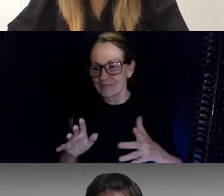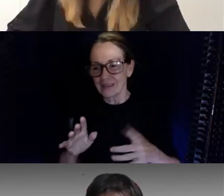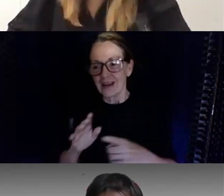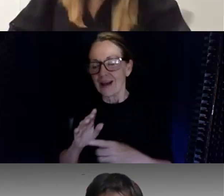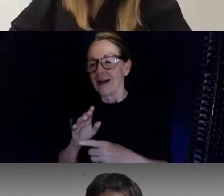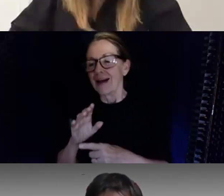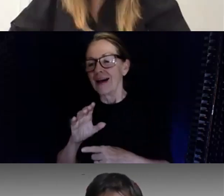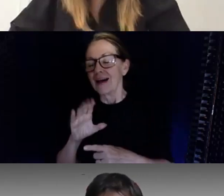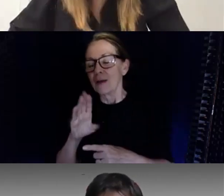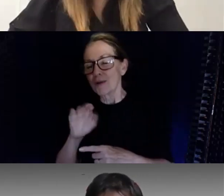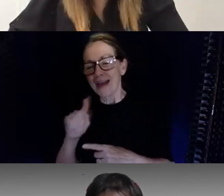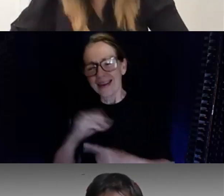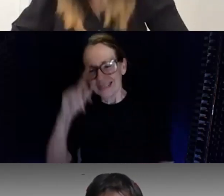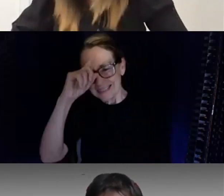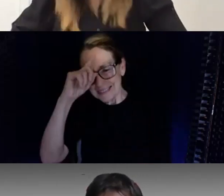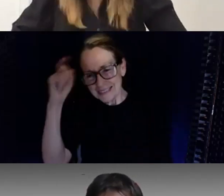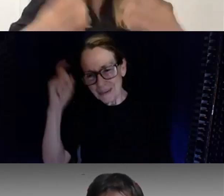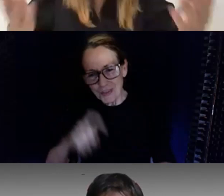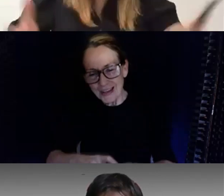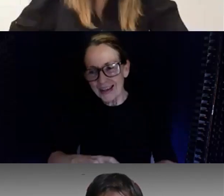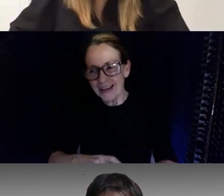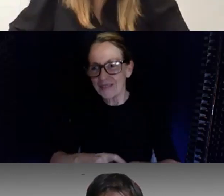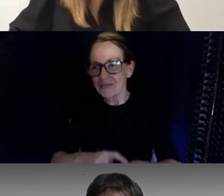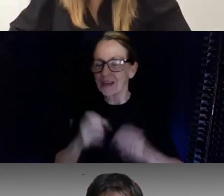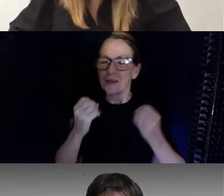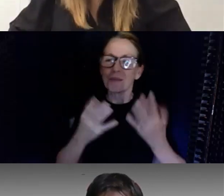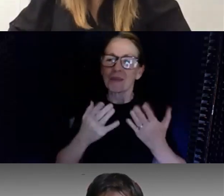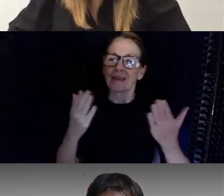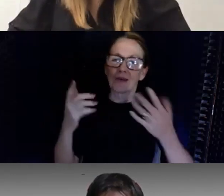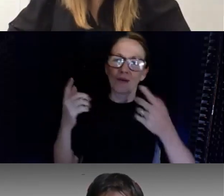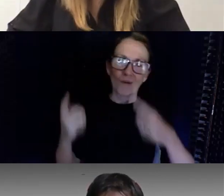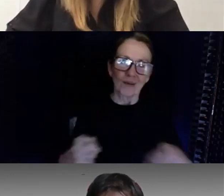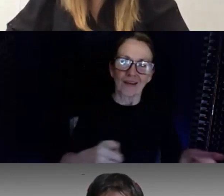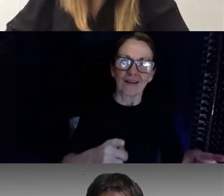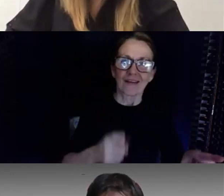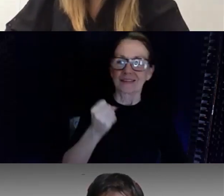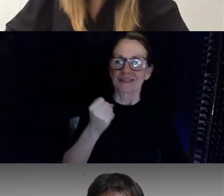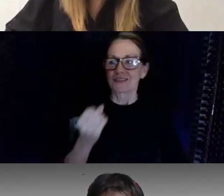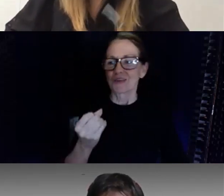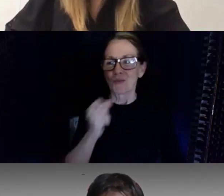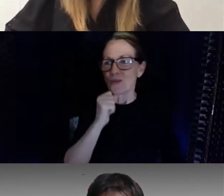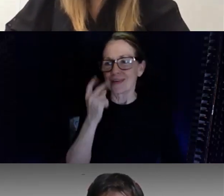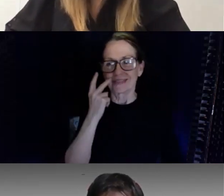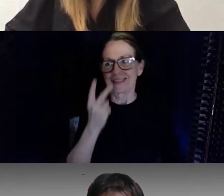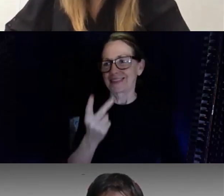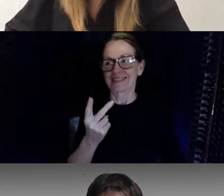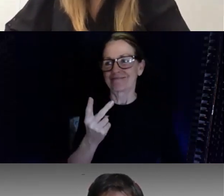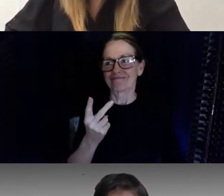AND I KNOW IT'S ANOTHER STRANGE -- IT'S A STRANGE TIME WITH COVID. YEAH. AND IT'S SUMMERTIME, TOO.